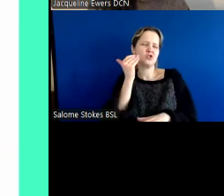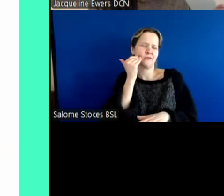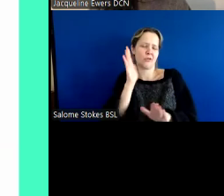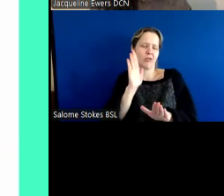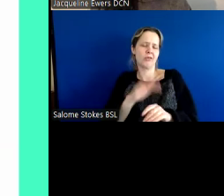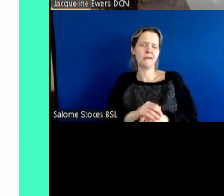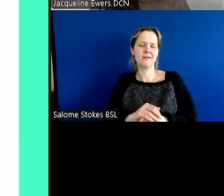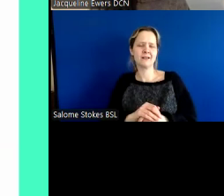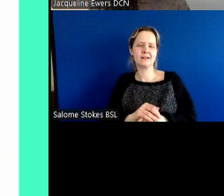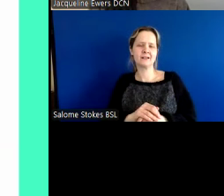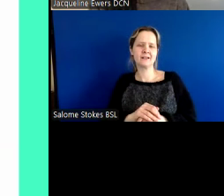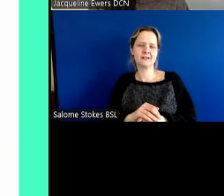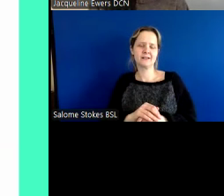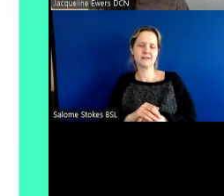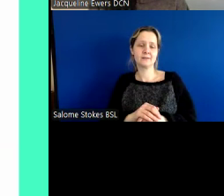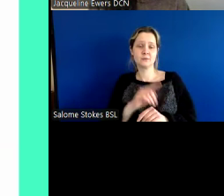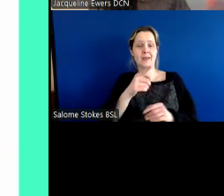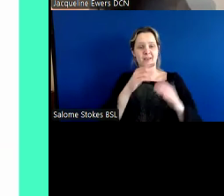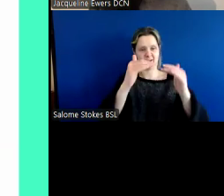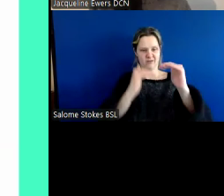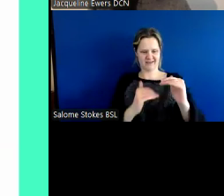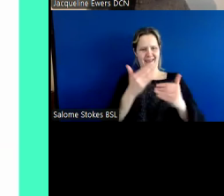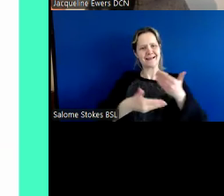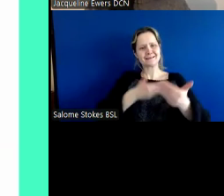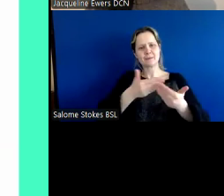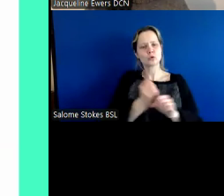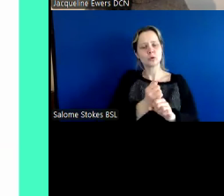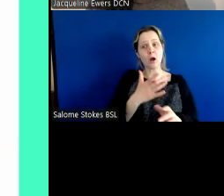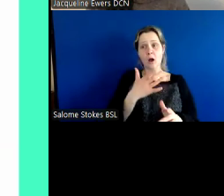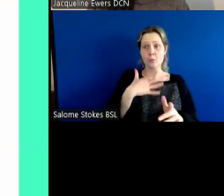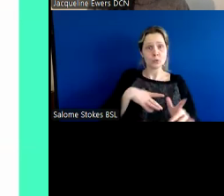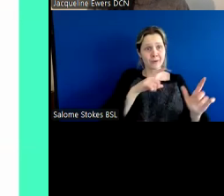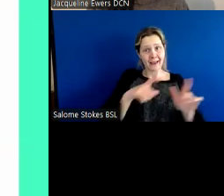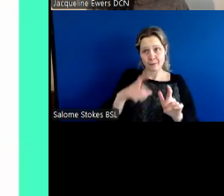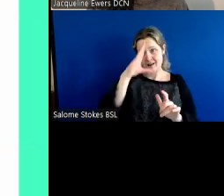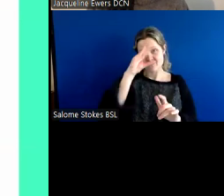It explains what they're going to do. "We'd love to keep you updated about everything going on,